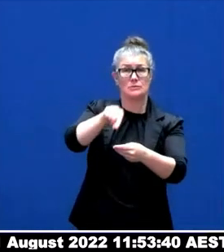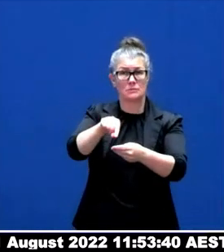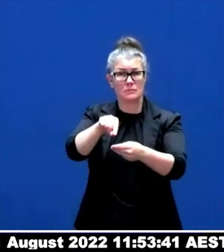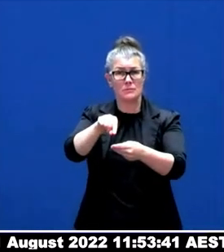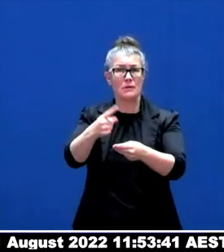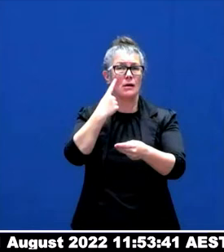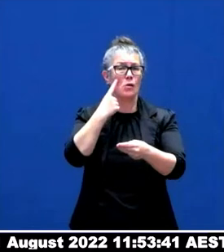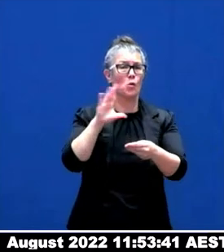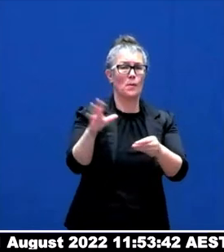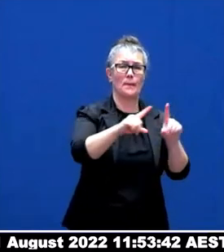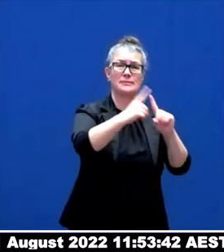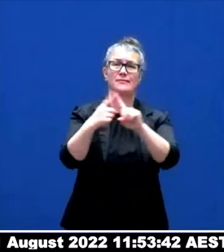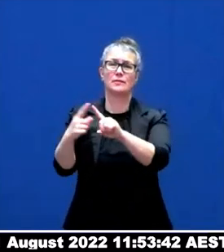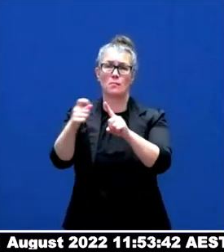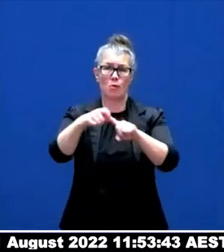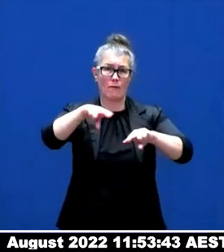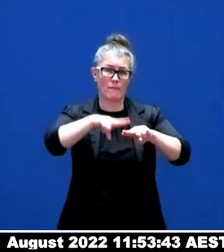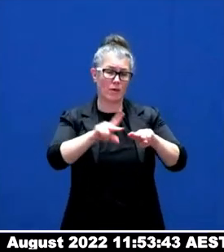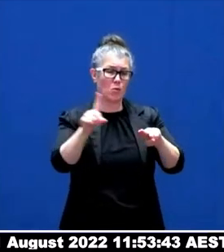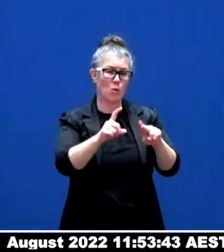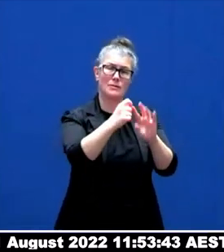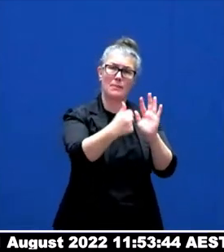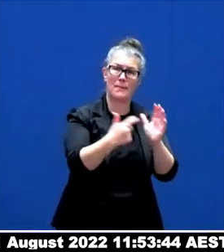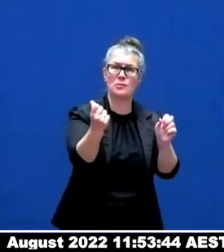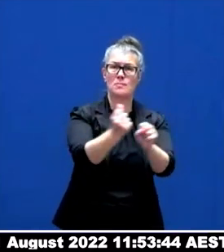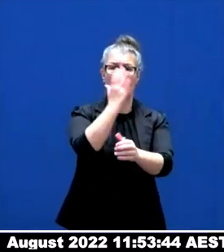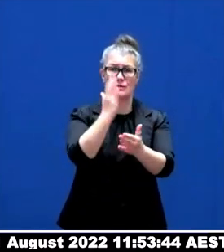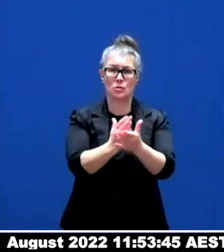Department to ensure that people with a disability are captured across all programs.